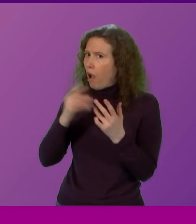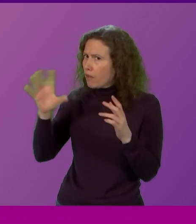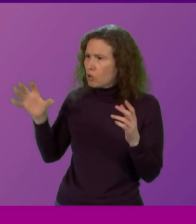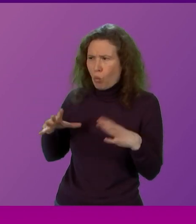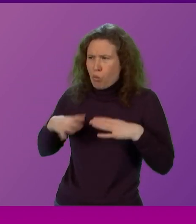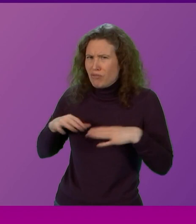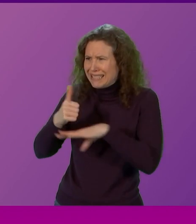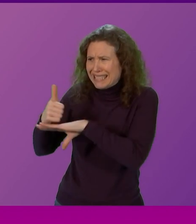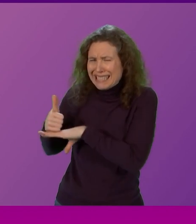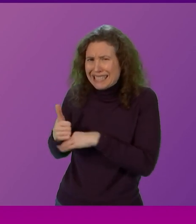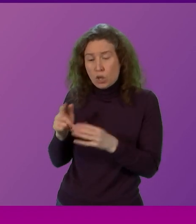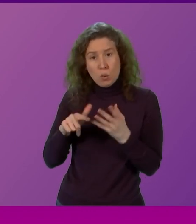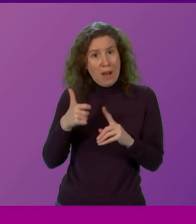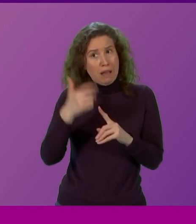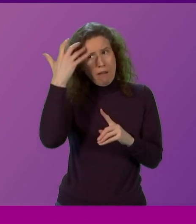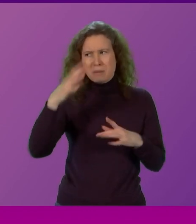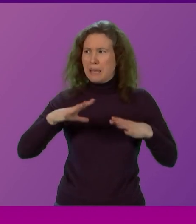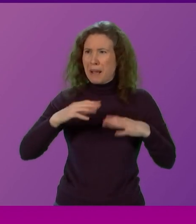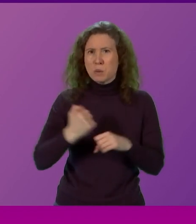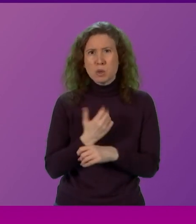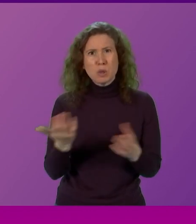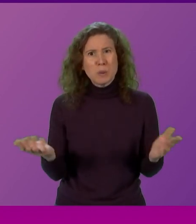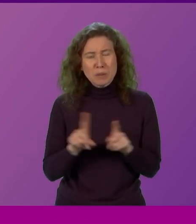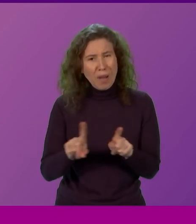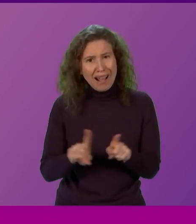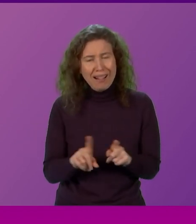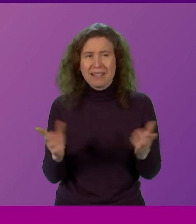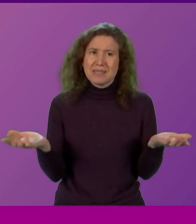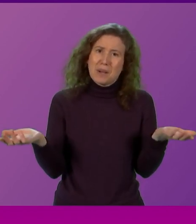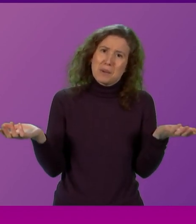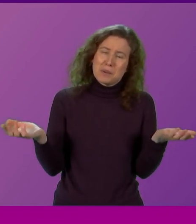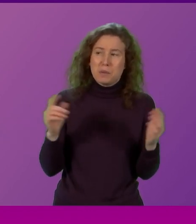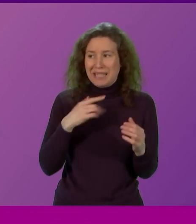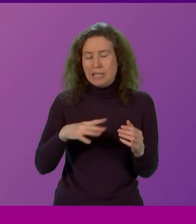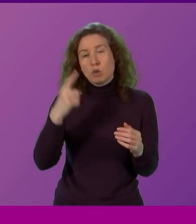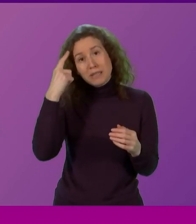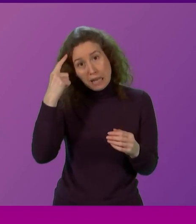have already done, and as the United Kingdom Government is about to do.